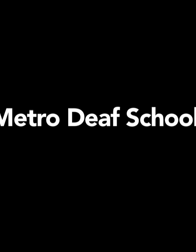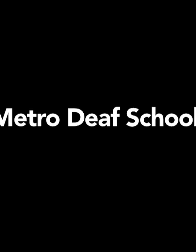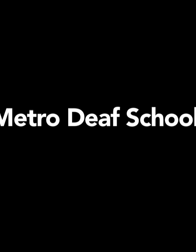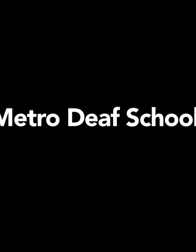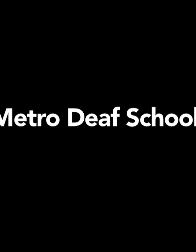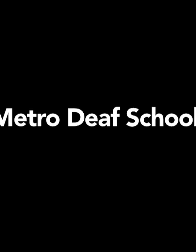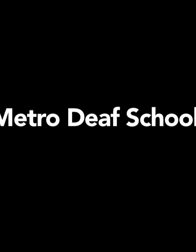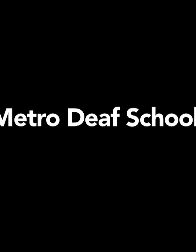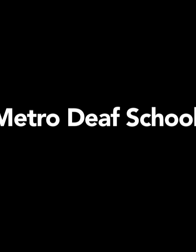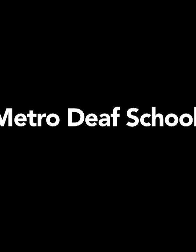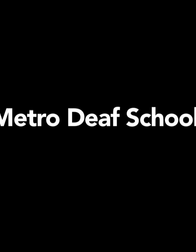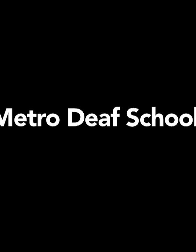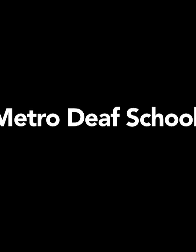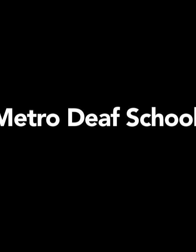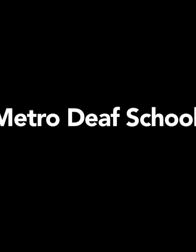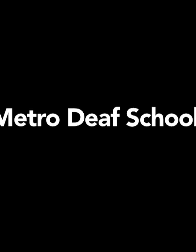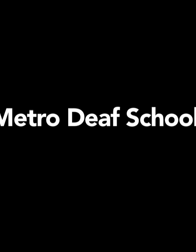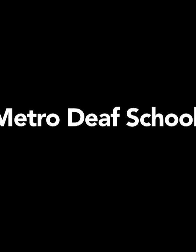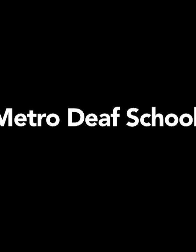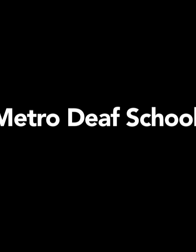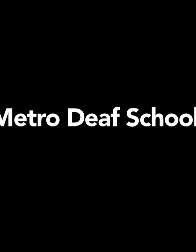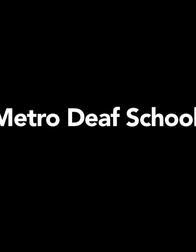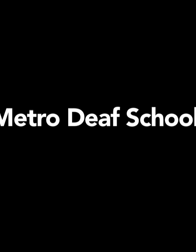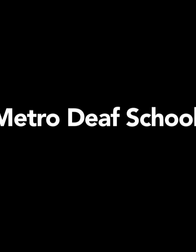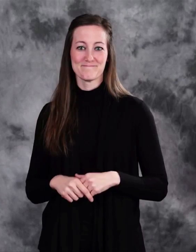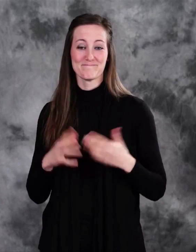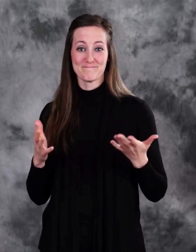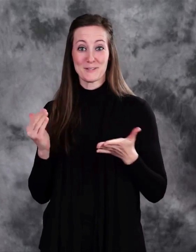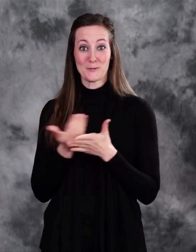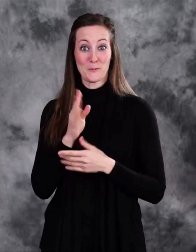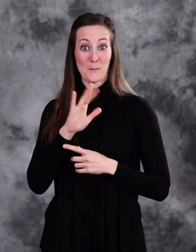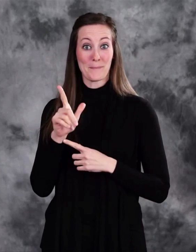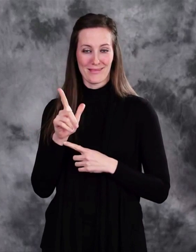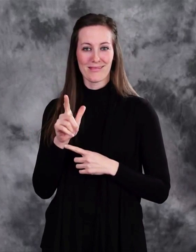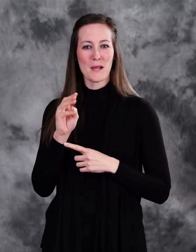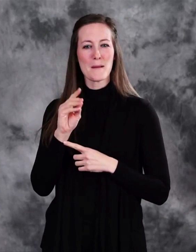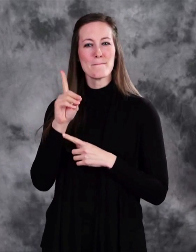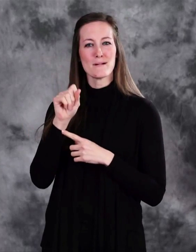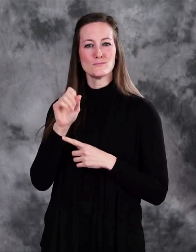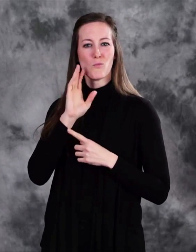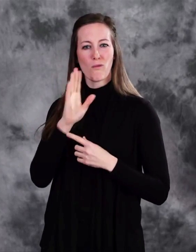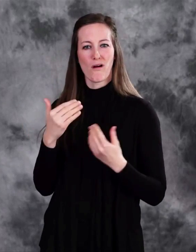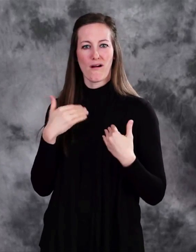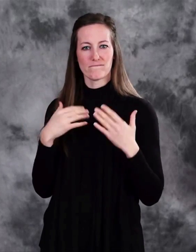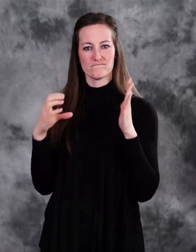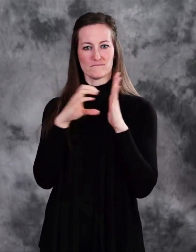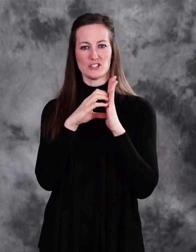Metro Deaf School A new issue is MDS will have a section in the